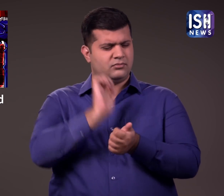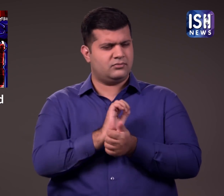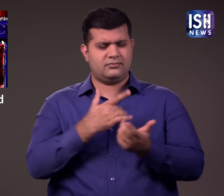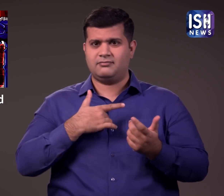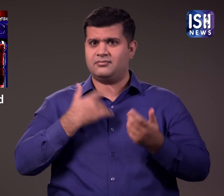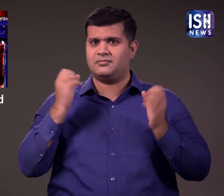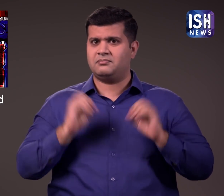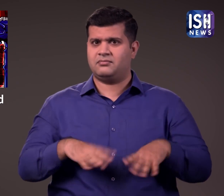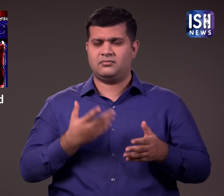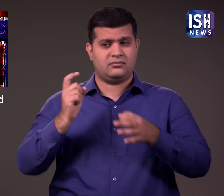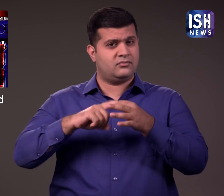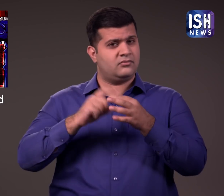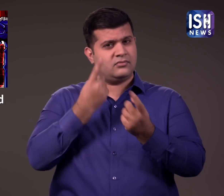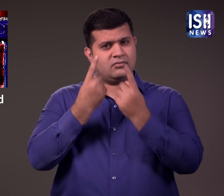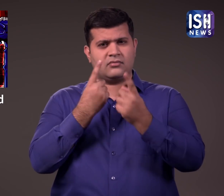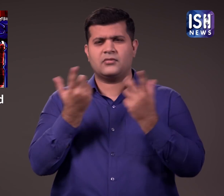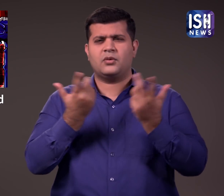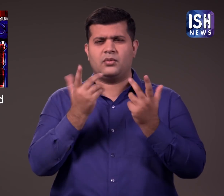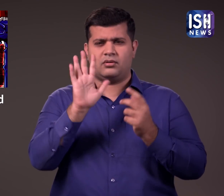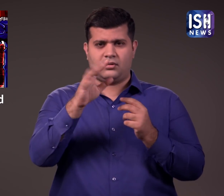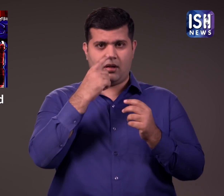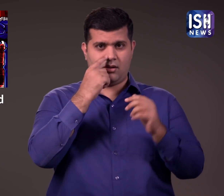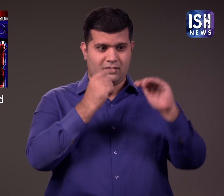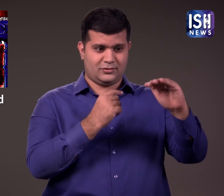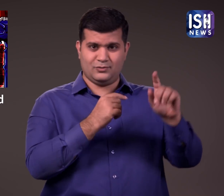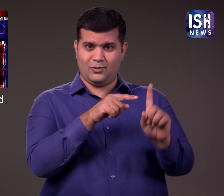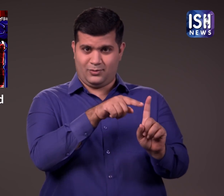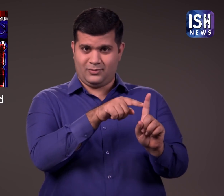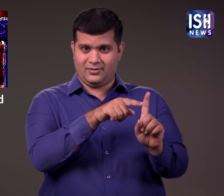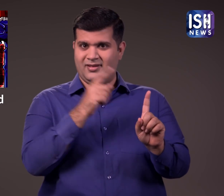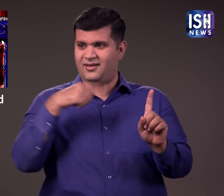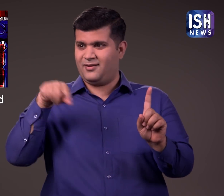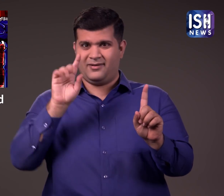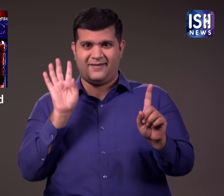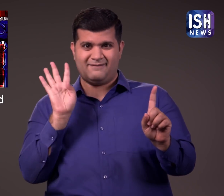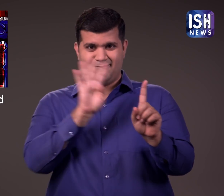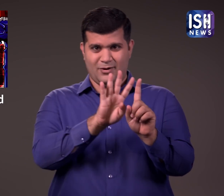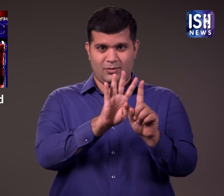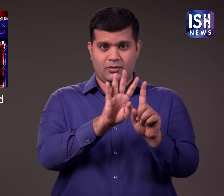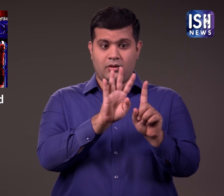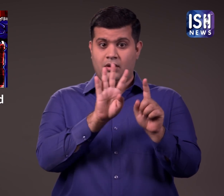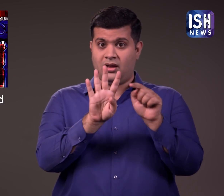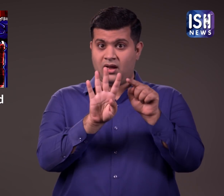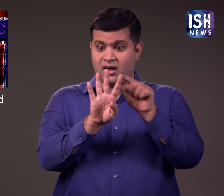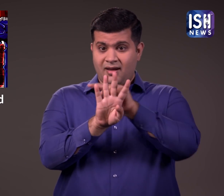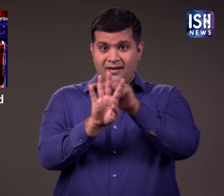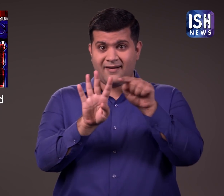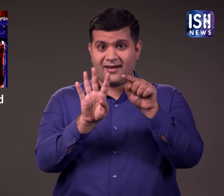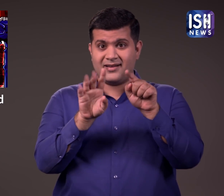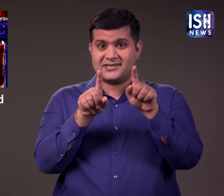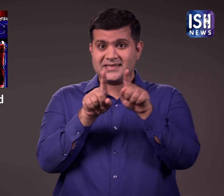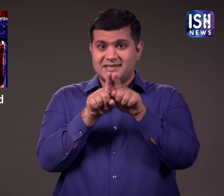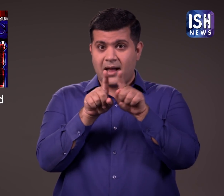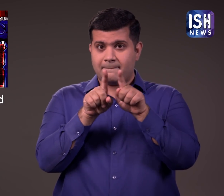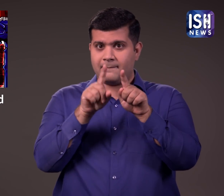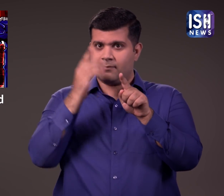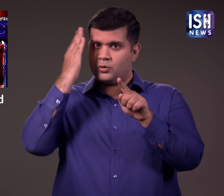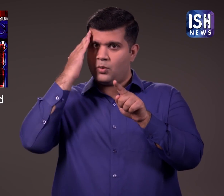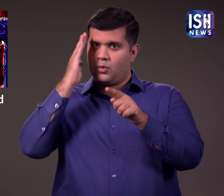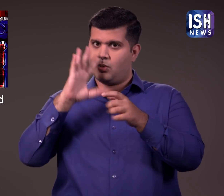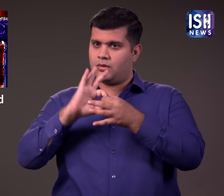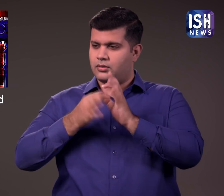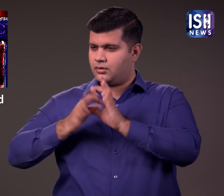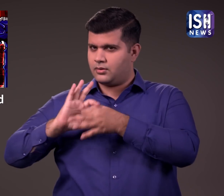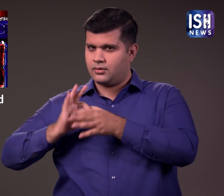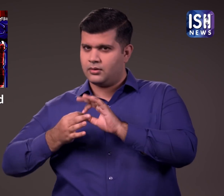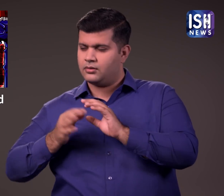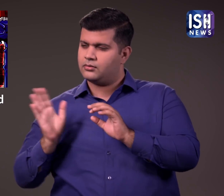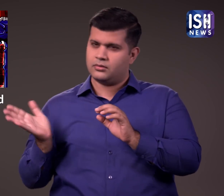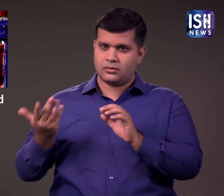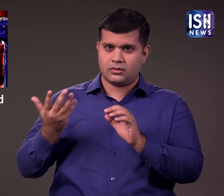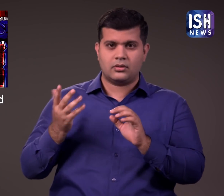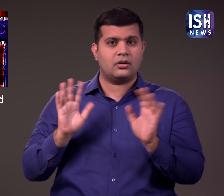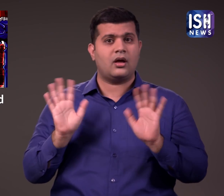The police were devasted & are now questioning to see whether the four individuals had planned the rapes.